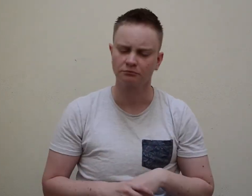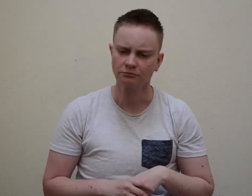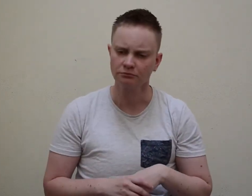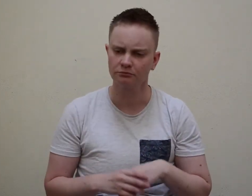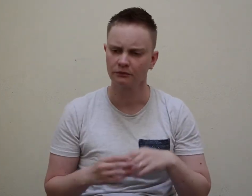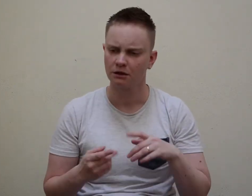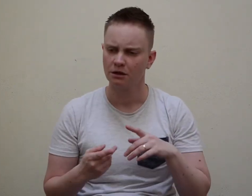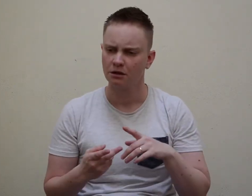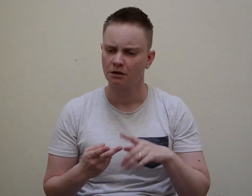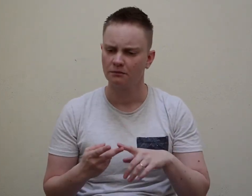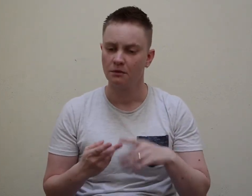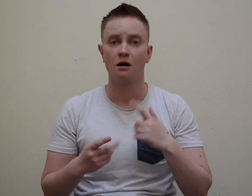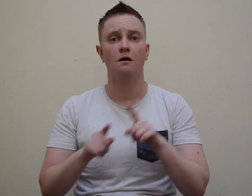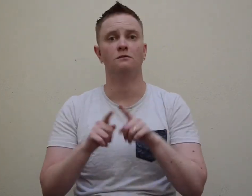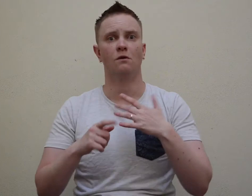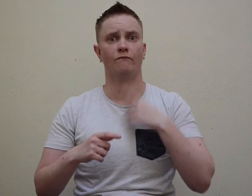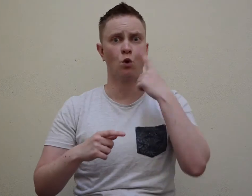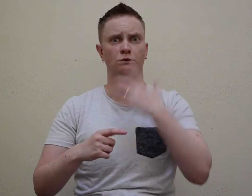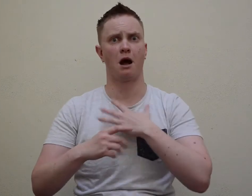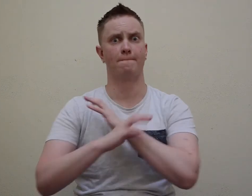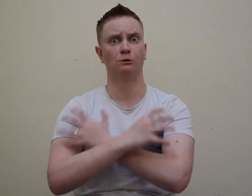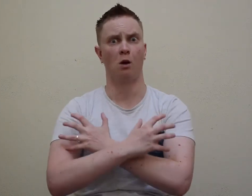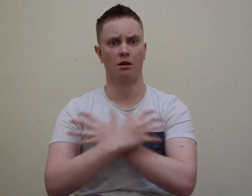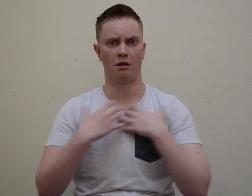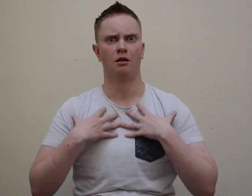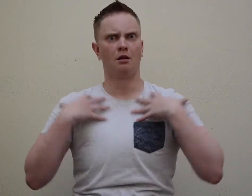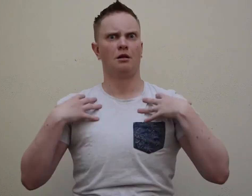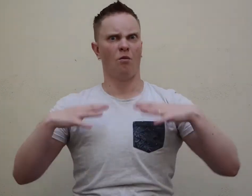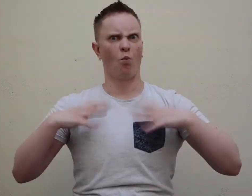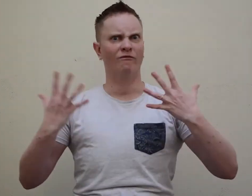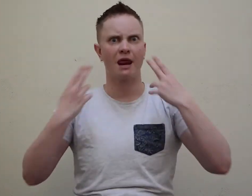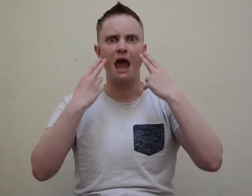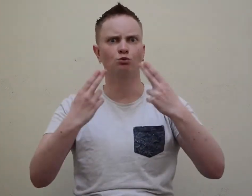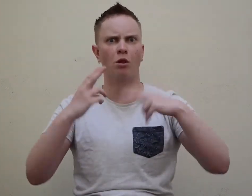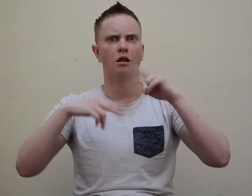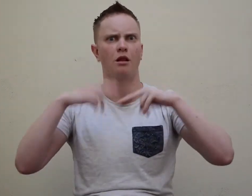That's a goal of mine to have facial hair. I've also noticed that my muscles have grown a bit like just naturally